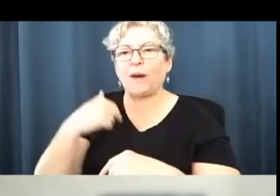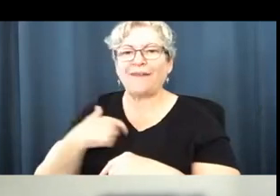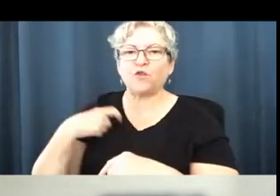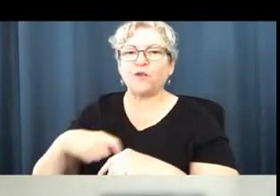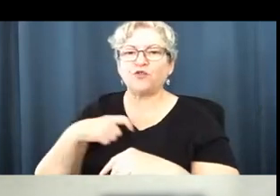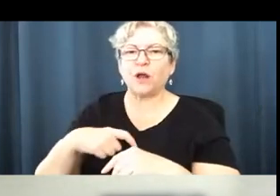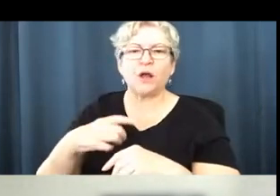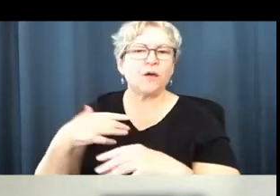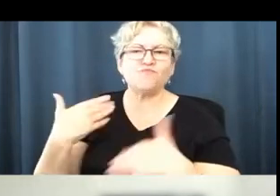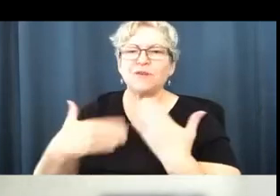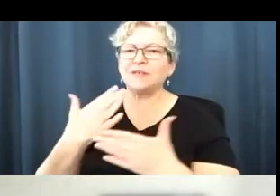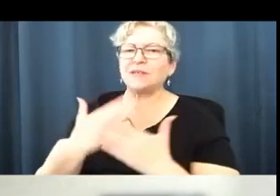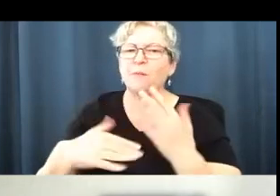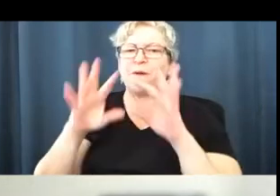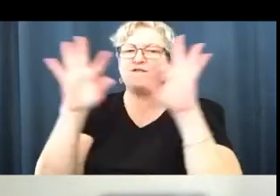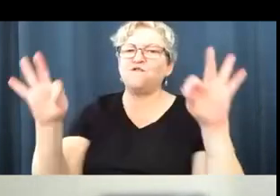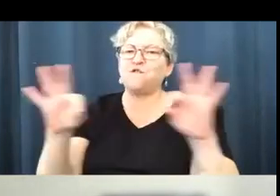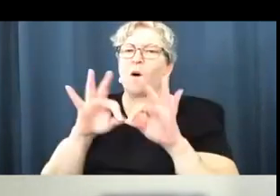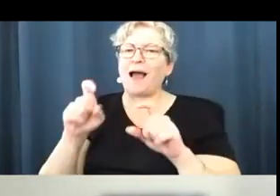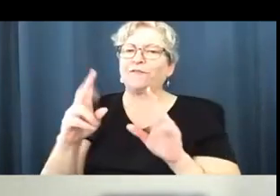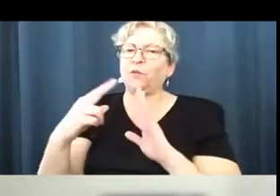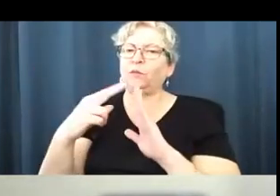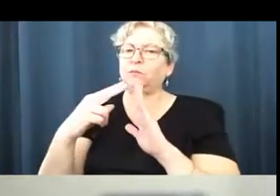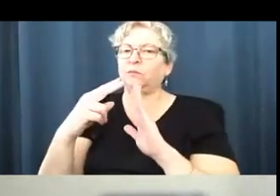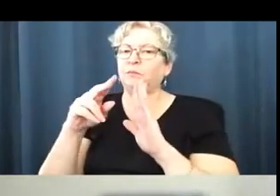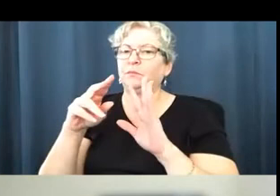or some sort of form to fill out, we can set up a report card.